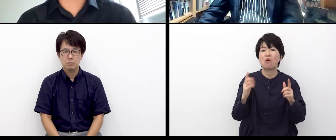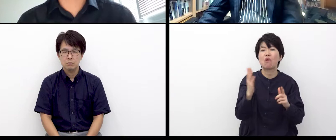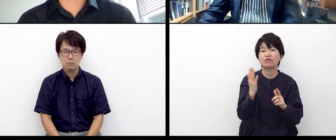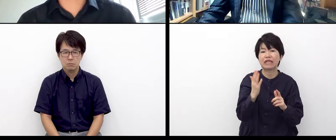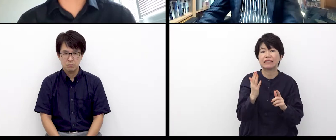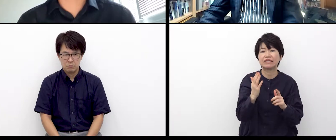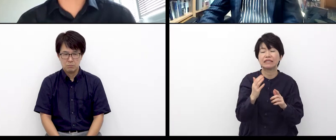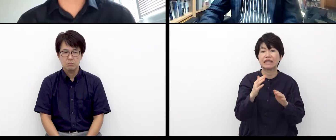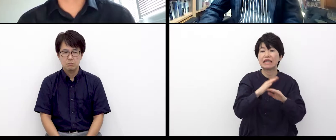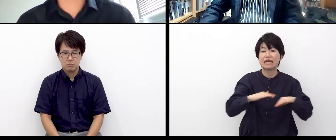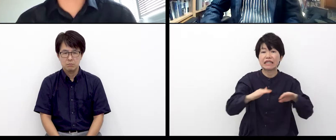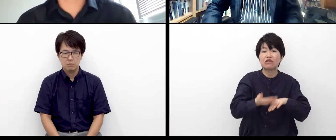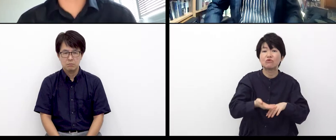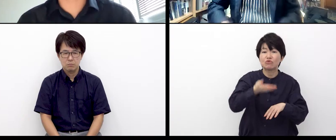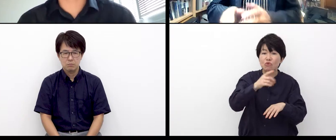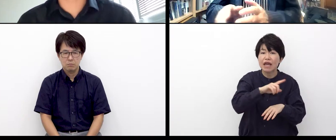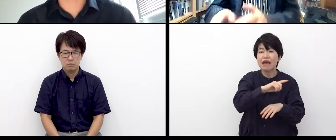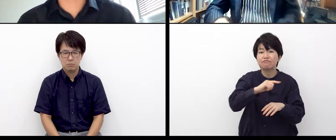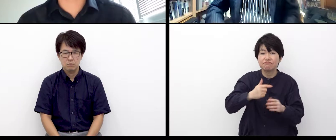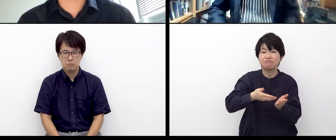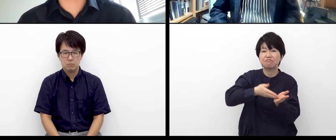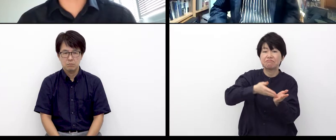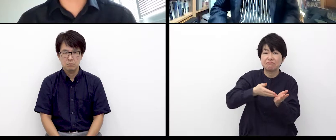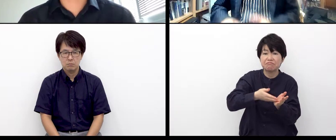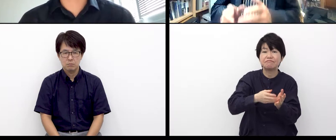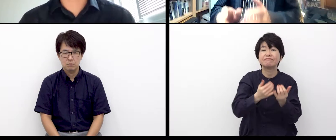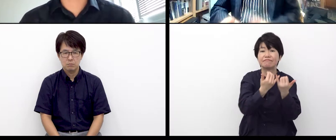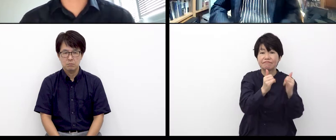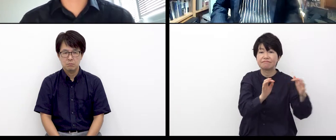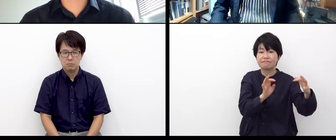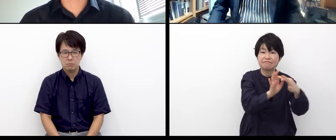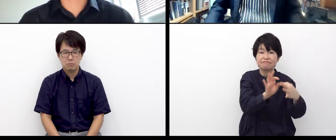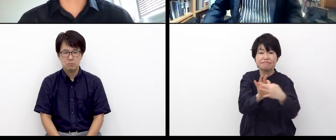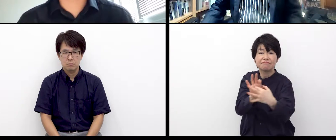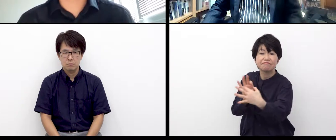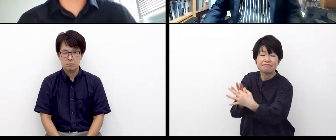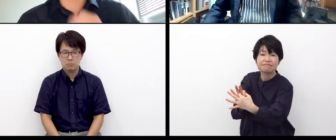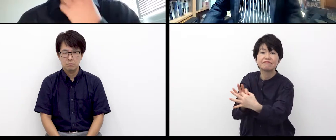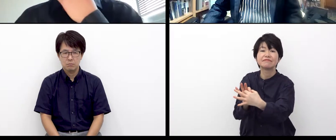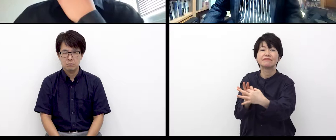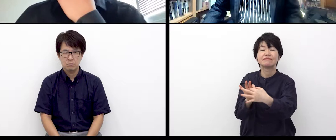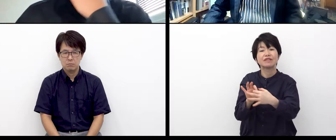so it’s difficult to get some connections or friend on the internet, unless they try to do it very consciously.